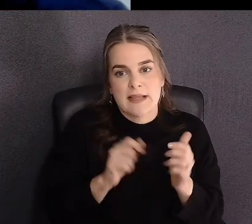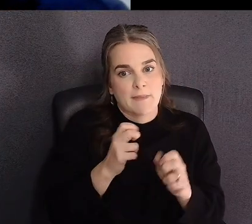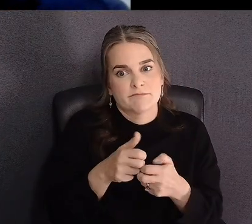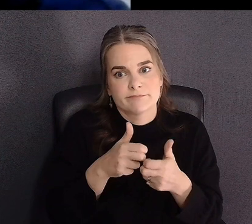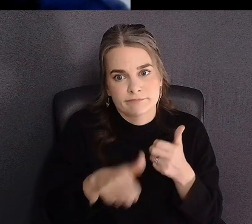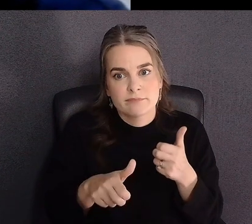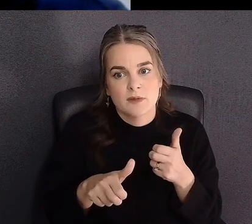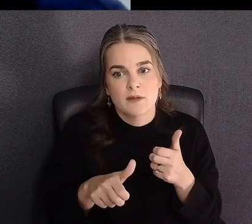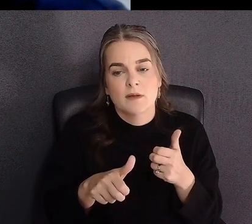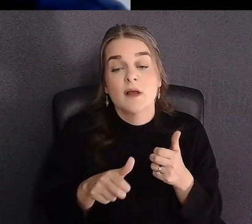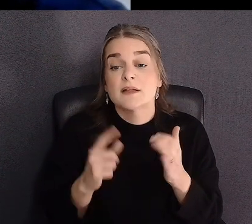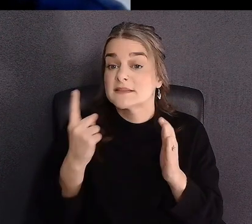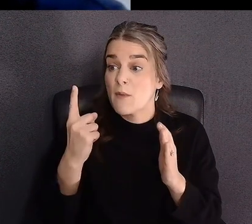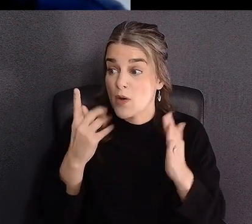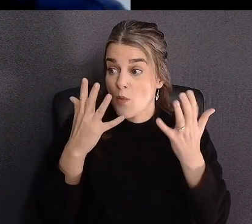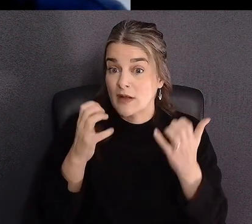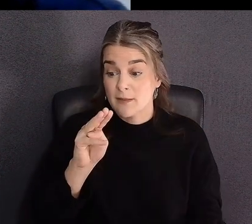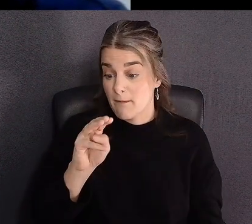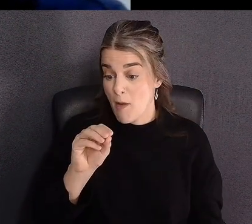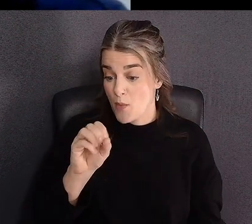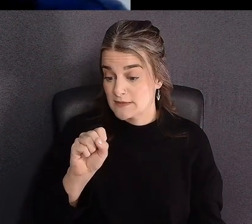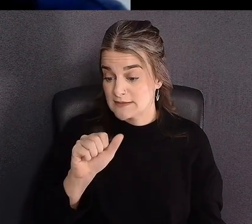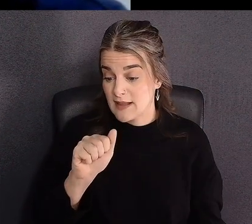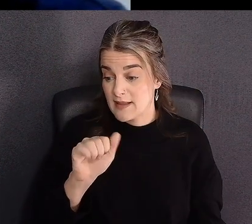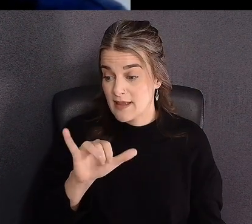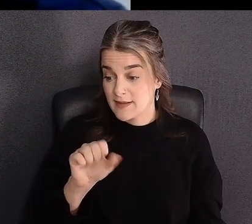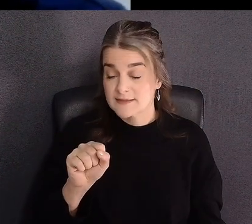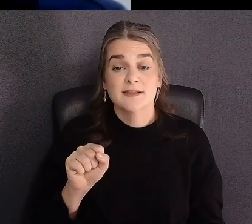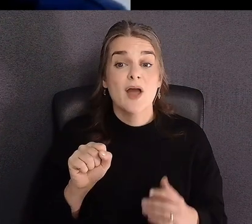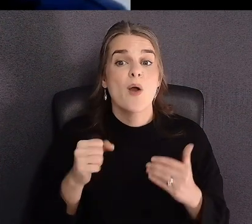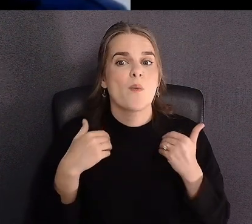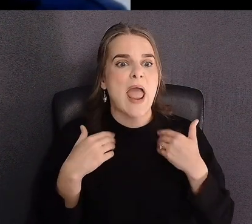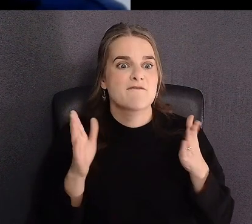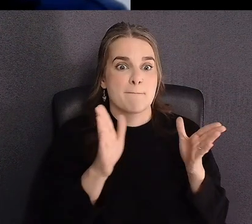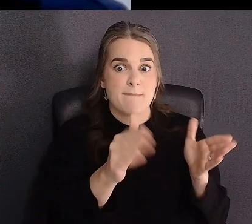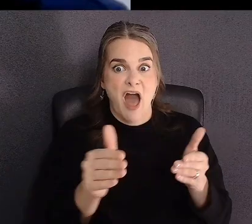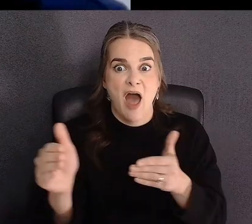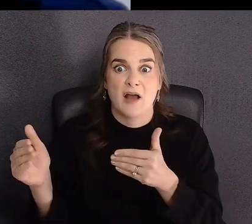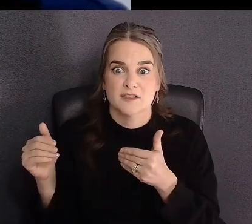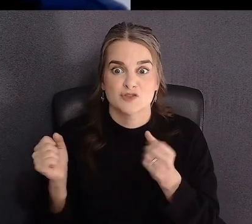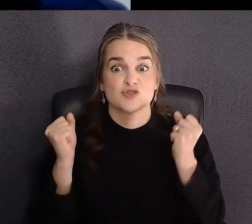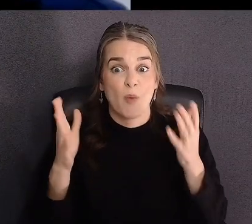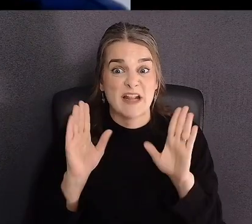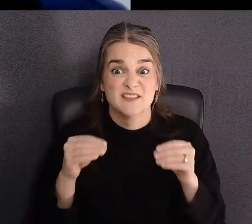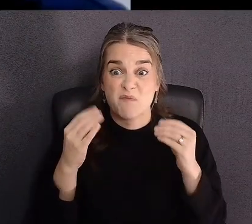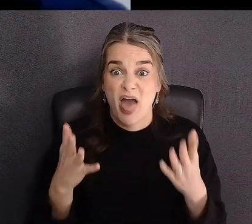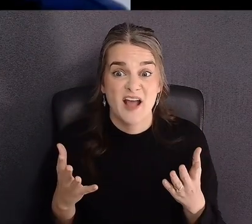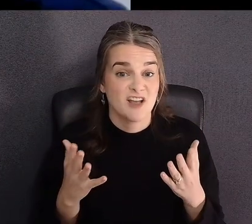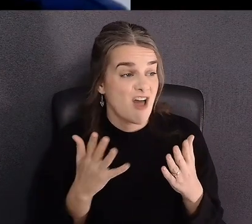If somebody wants to do mosaics, we have boxes, many, many boxes of mosaic supplies. I'm like, what color do you want? What shape?